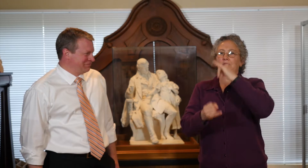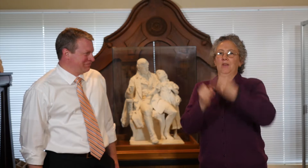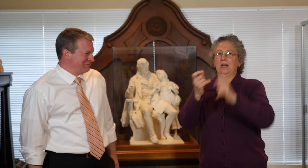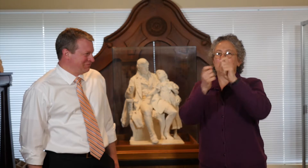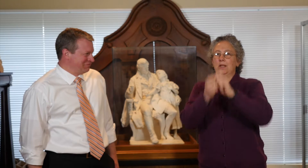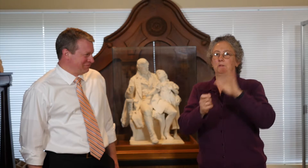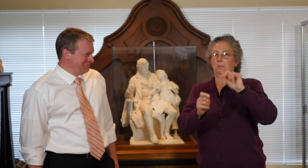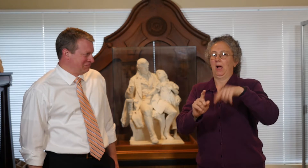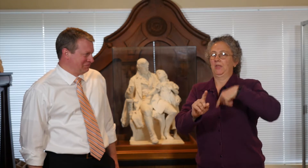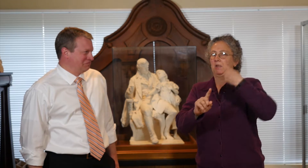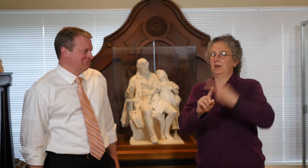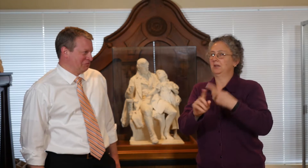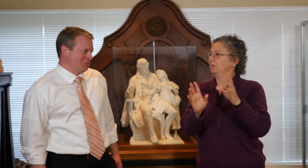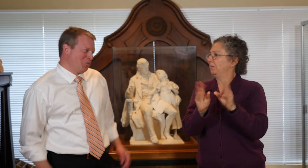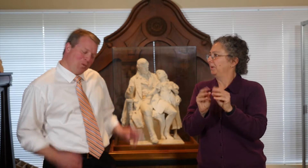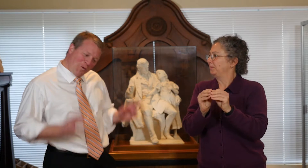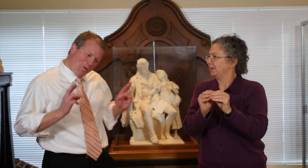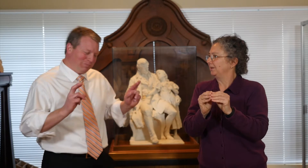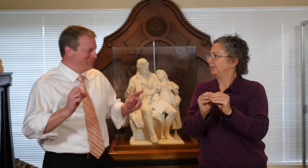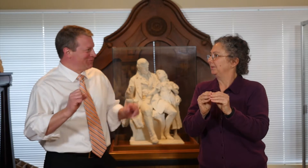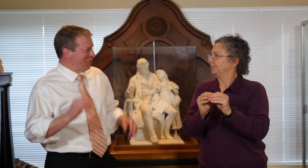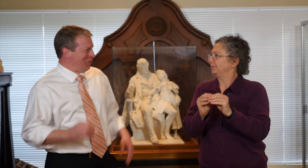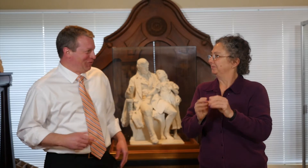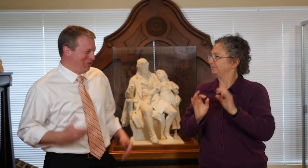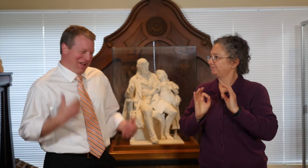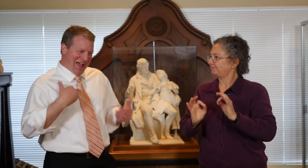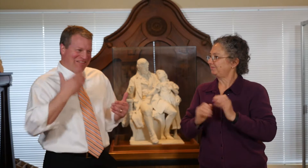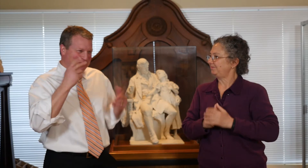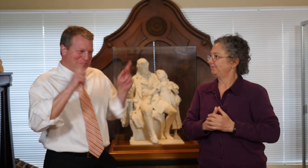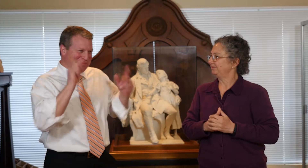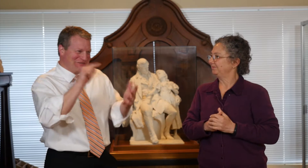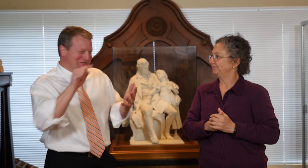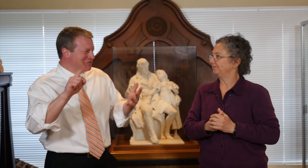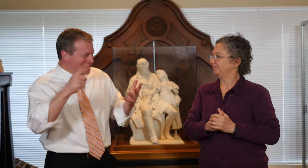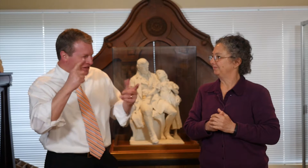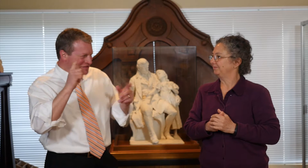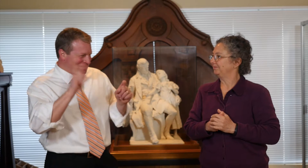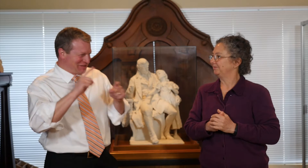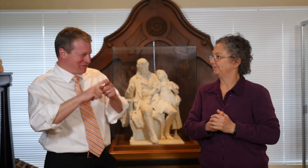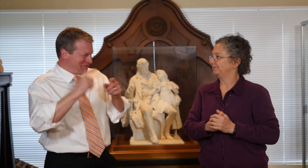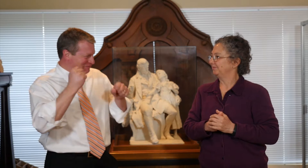be able to finalize more of the details. Hopefully during next month's meeting.